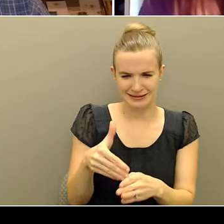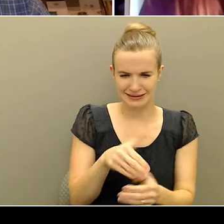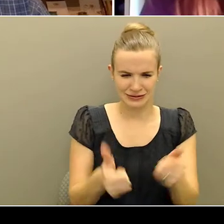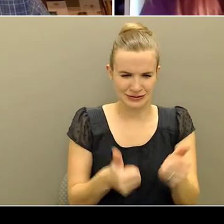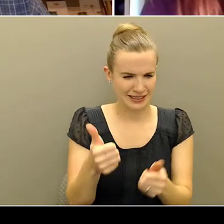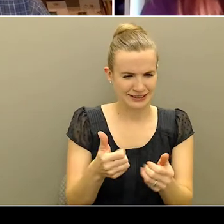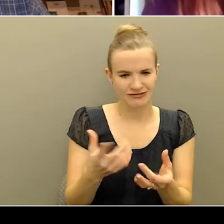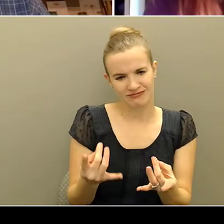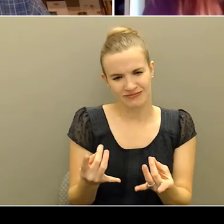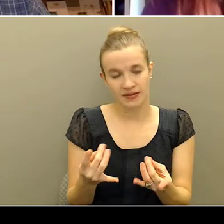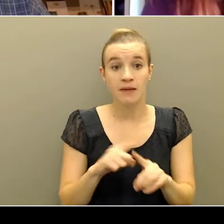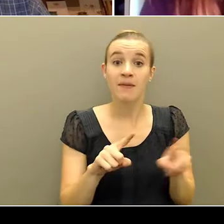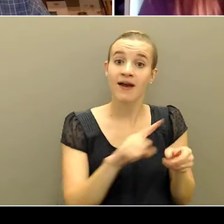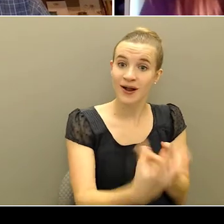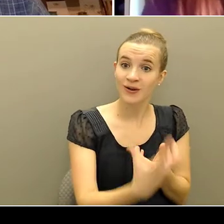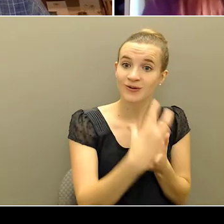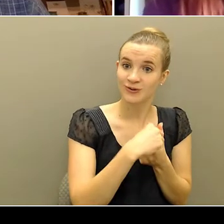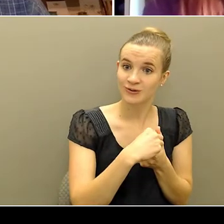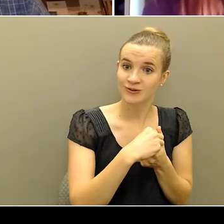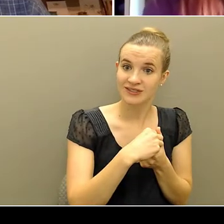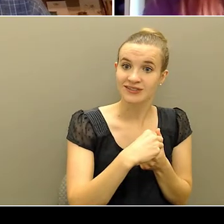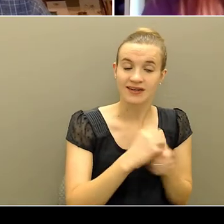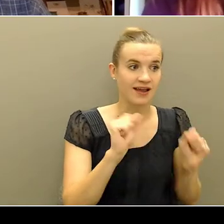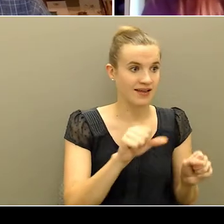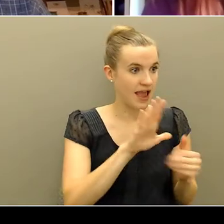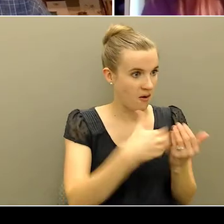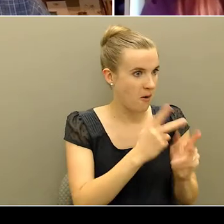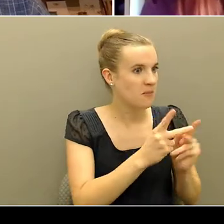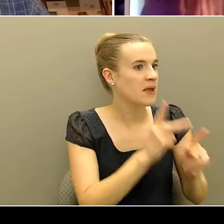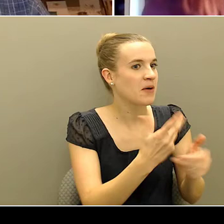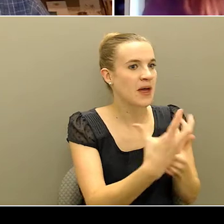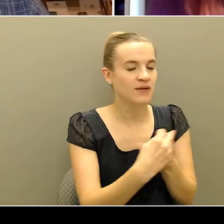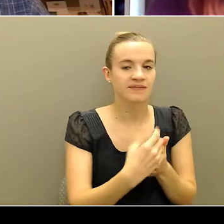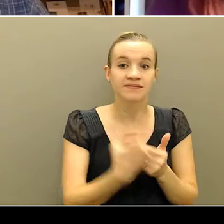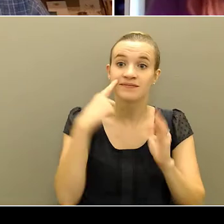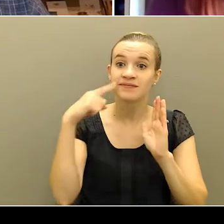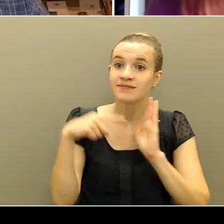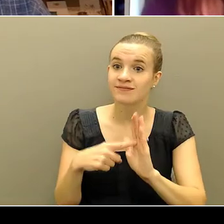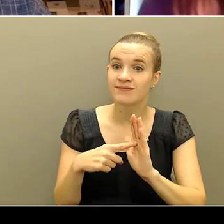know, so like rafting is not accessible. But with assistance, you know, from the